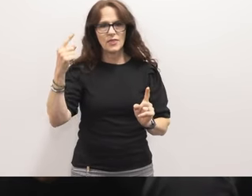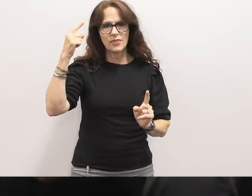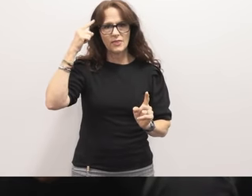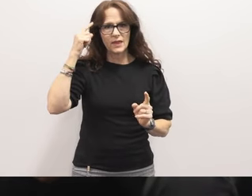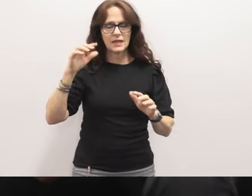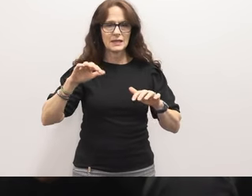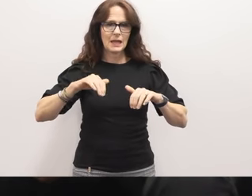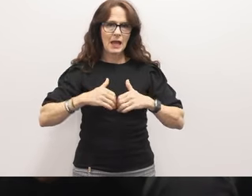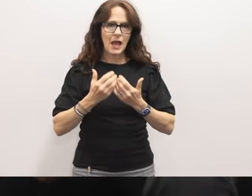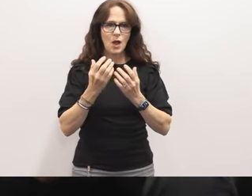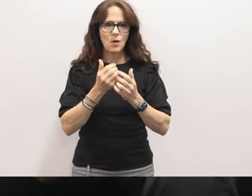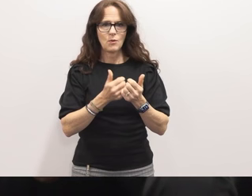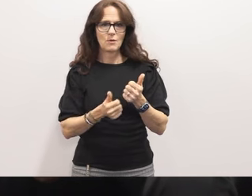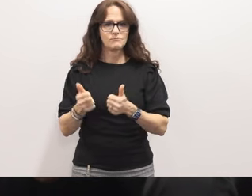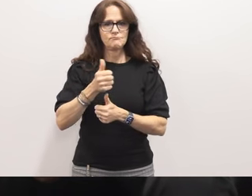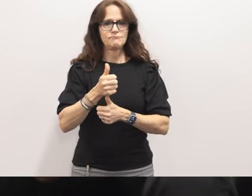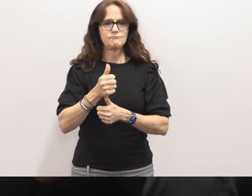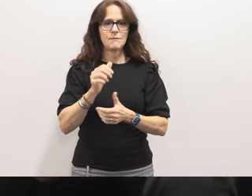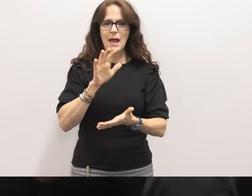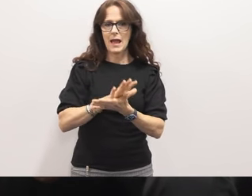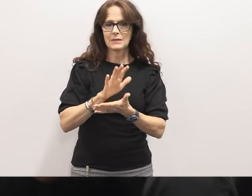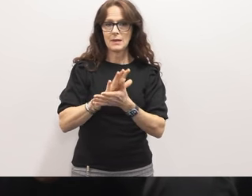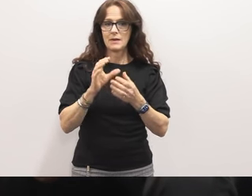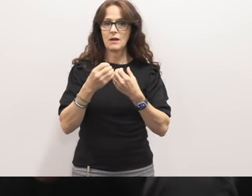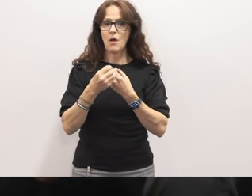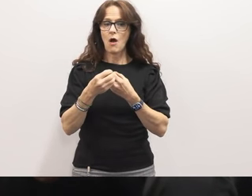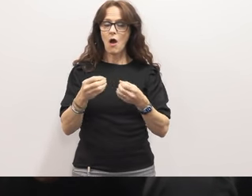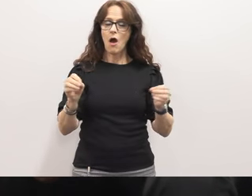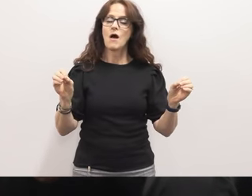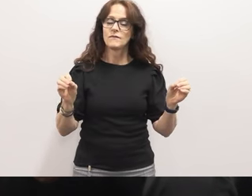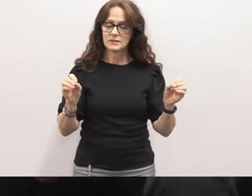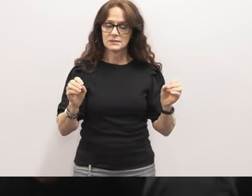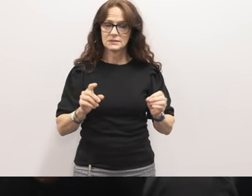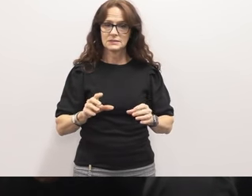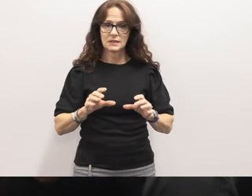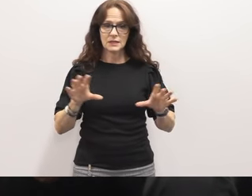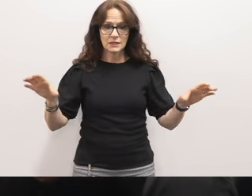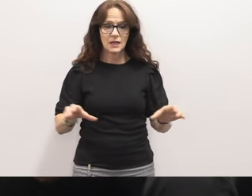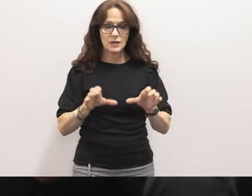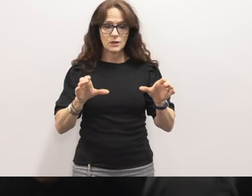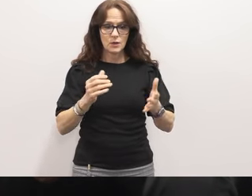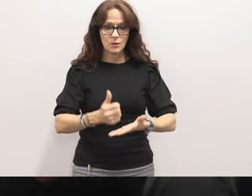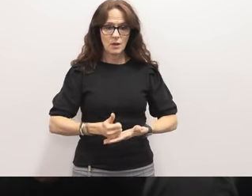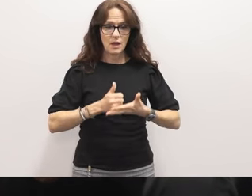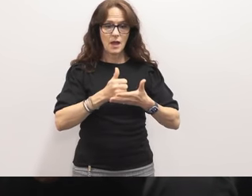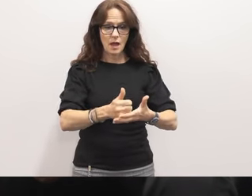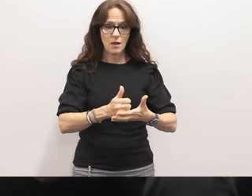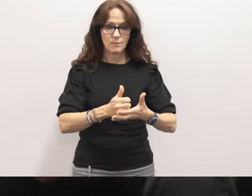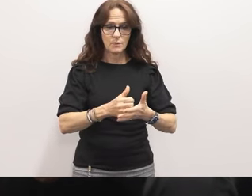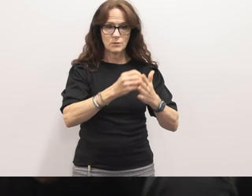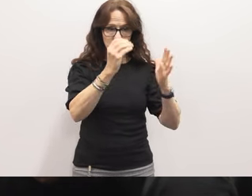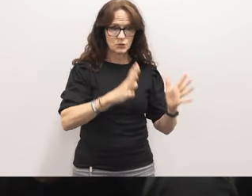can be in service to what students and teachers need. That includes the office of curriculum under the Chief Academic Office,